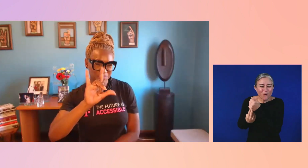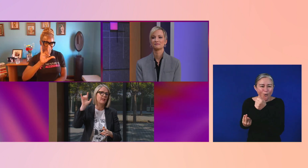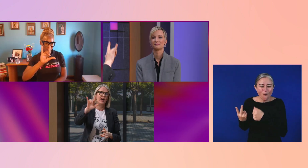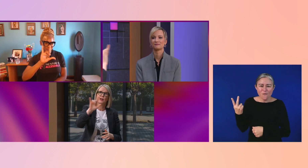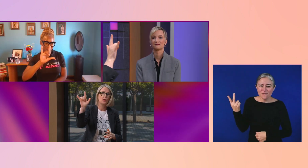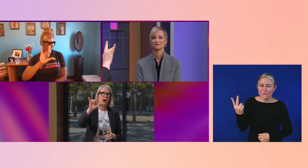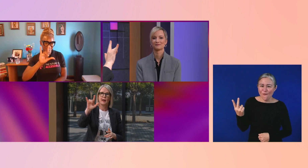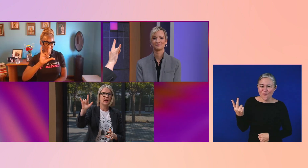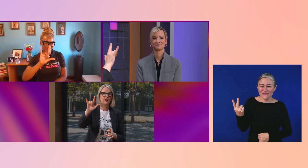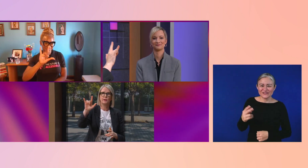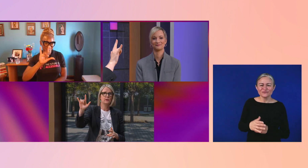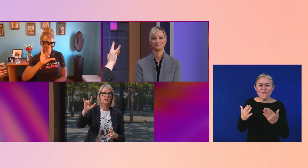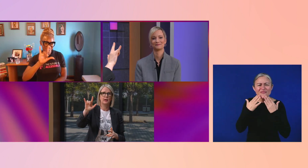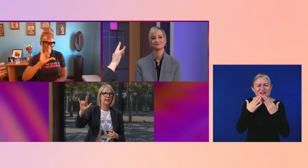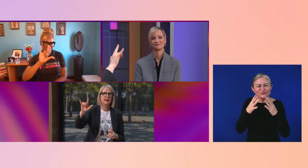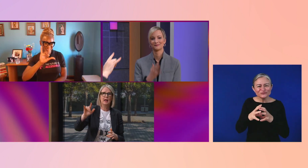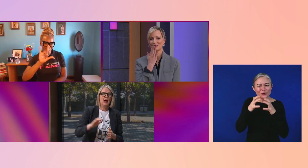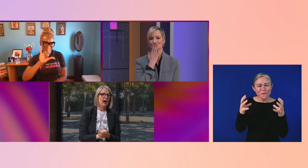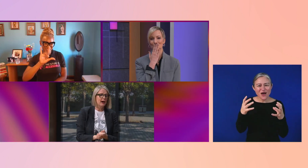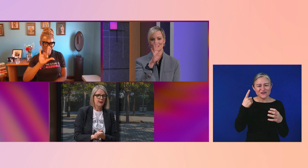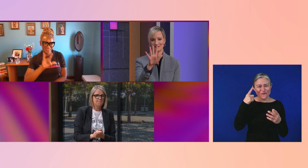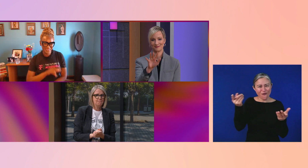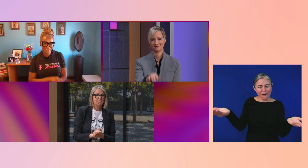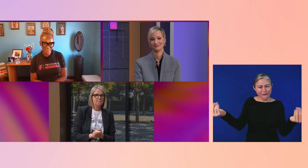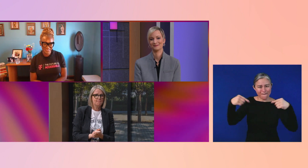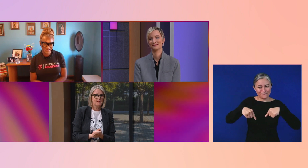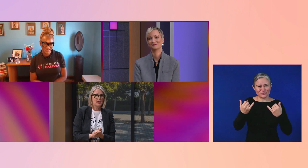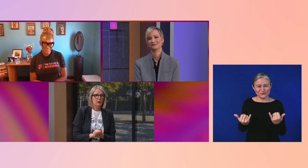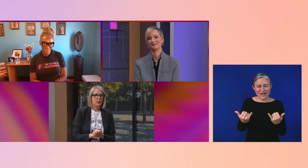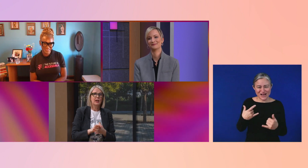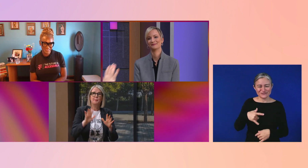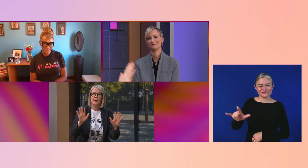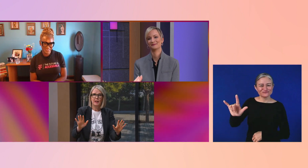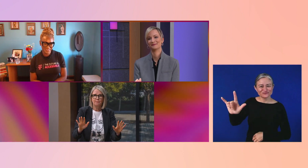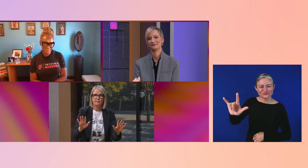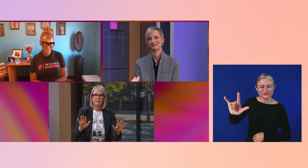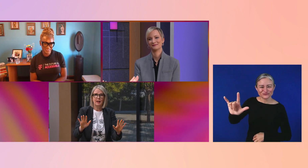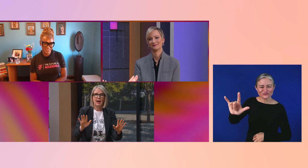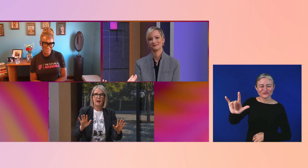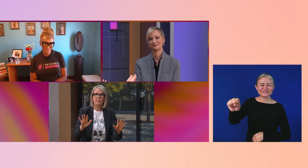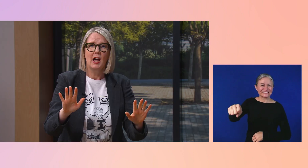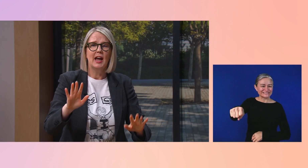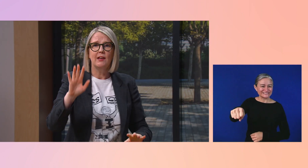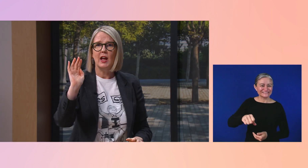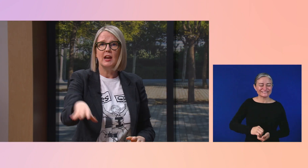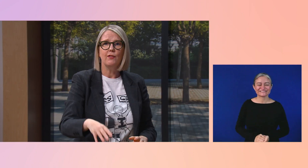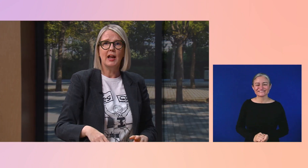I love you too, darling. We're going to pivot. If I